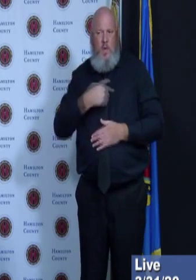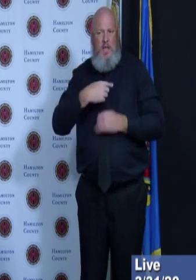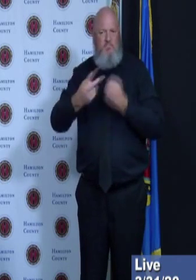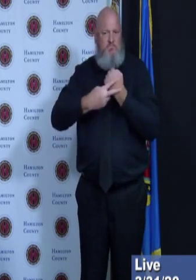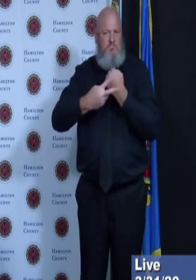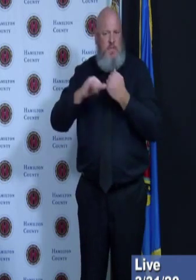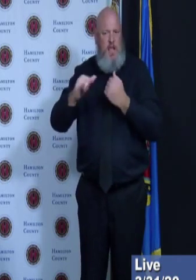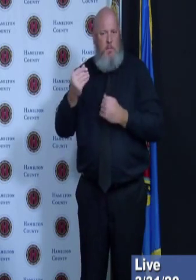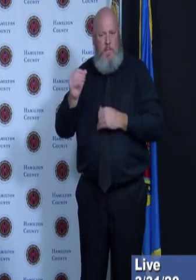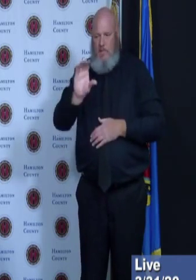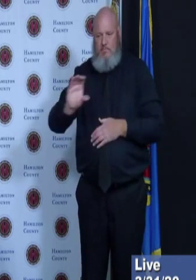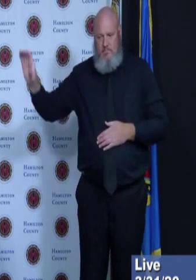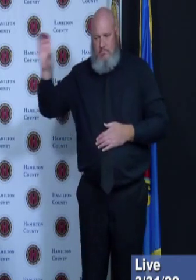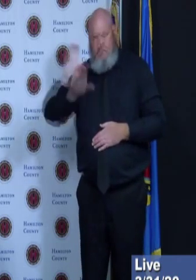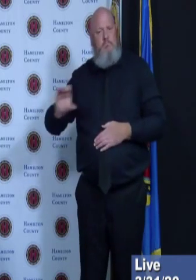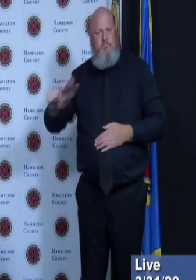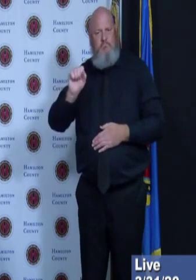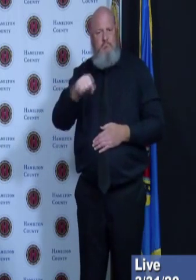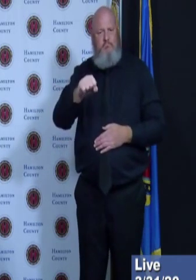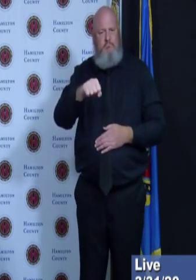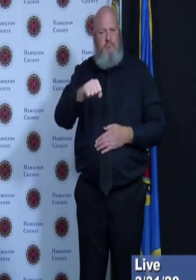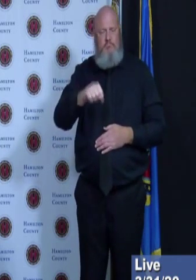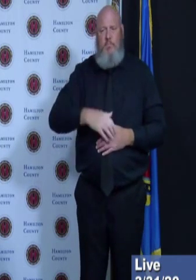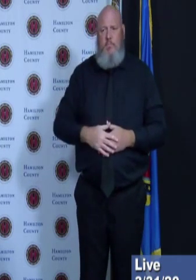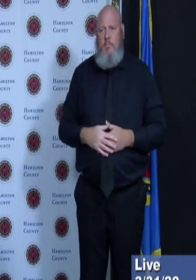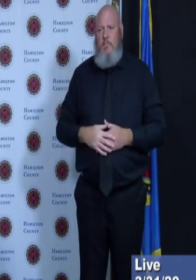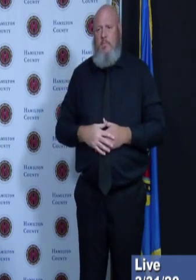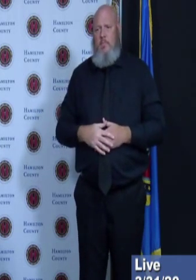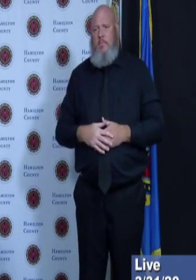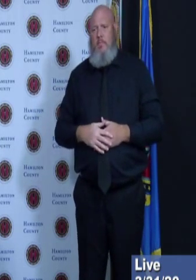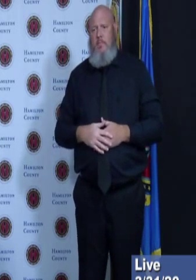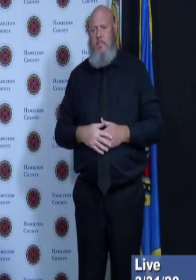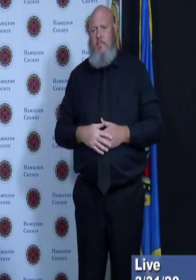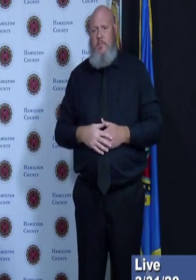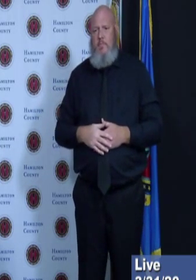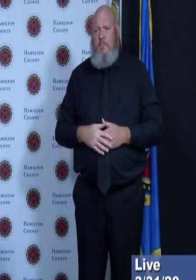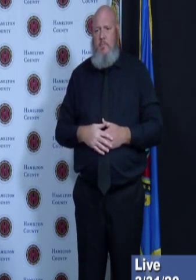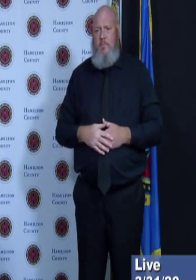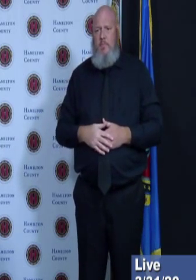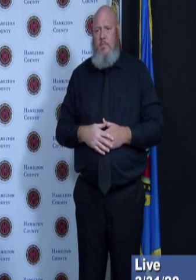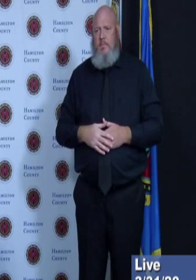sales tax is a little bit higher in its marginal by the way but with the